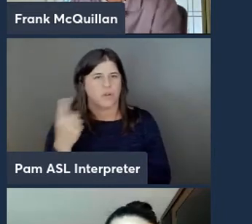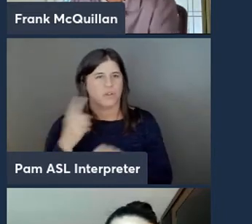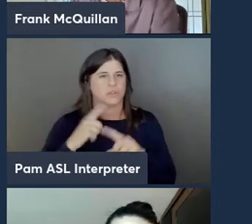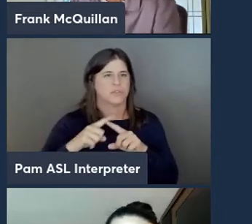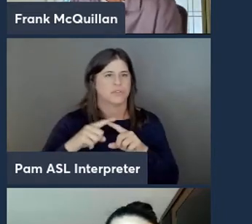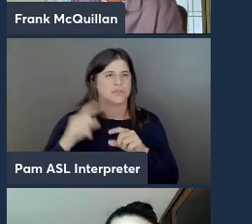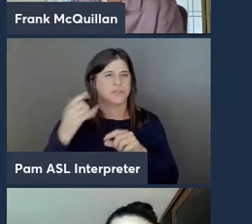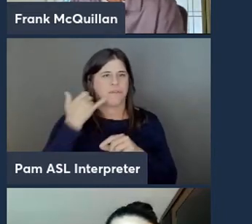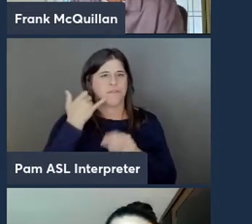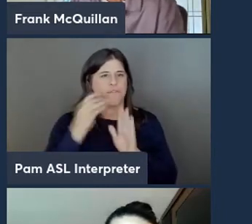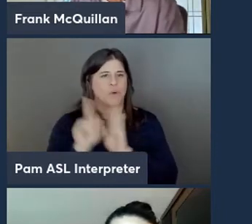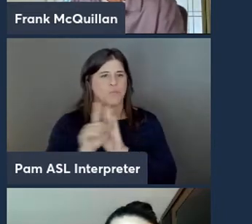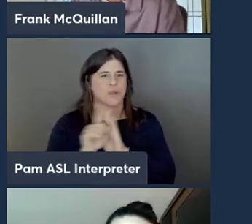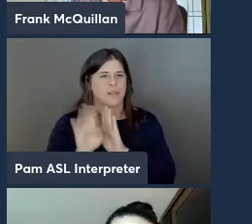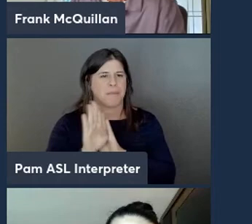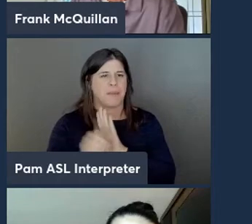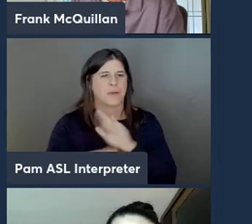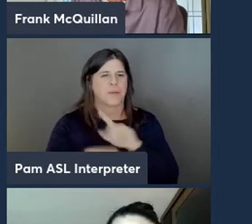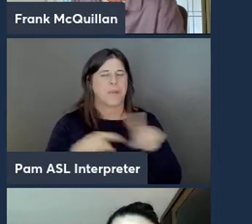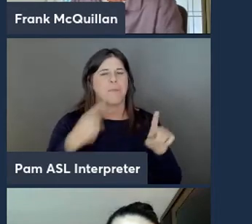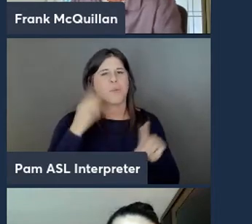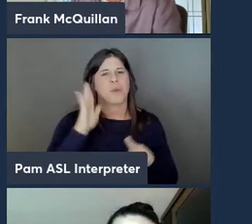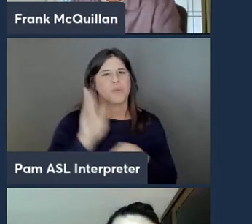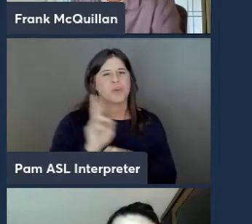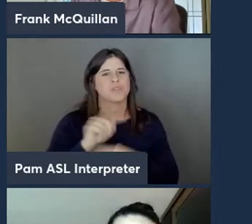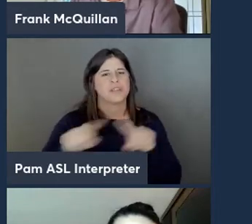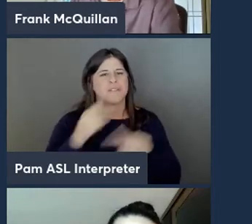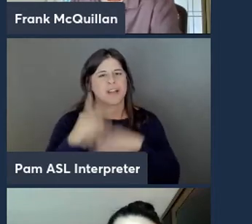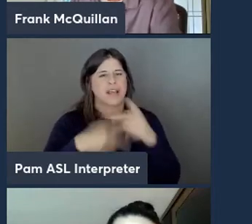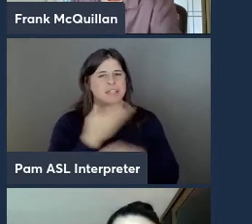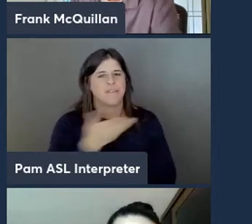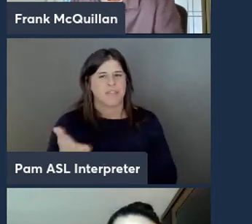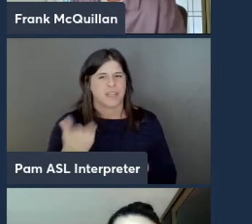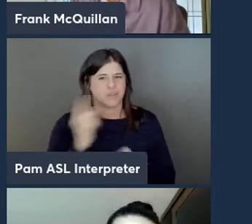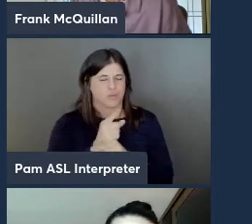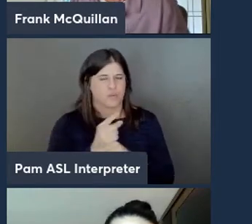of things here we're gonna be using, right? Correct, and I'm just gonna grab these URLs very quickly.